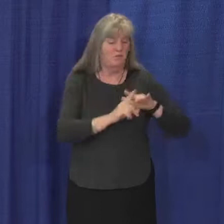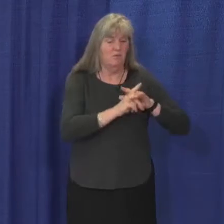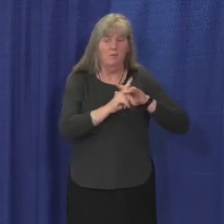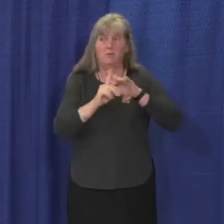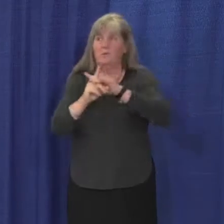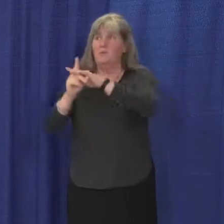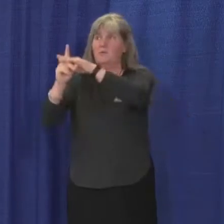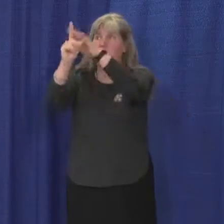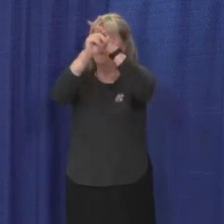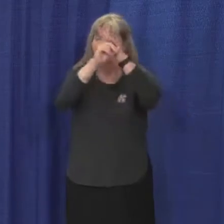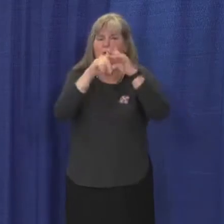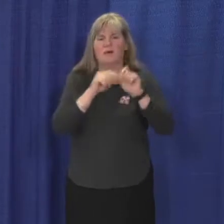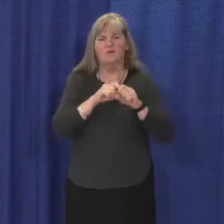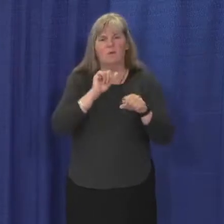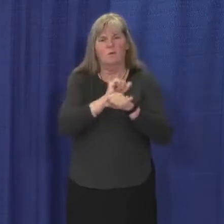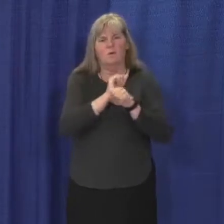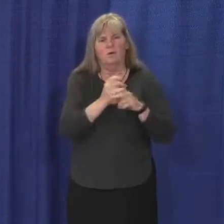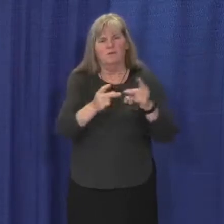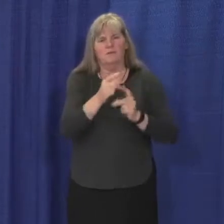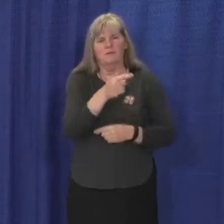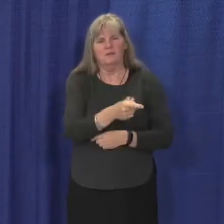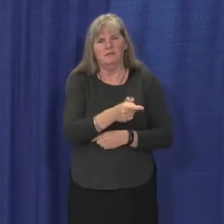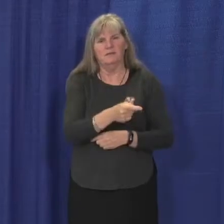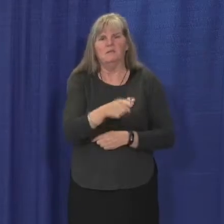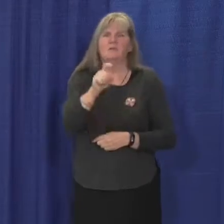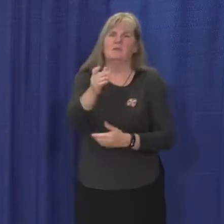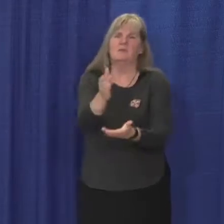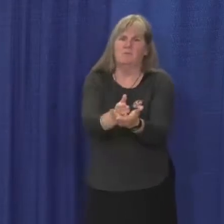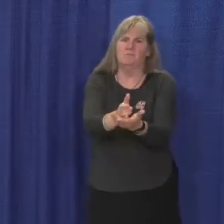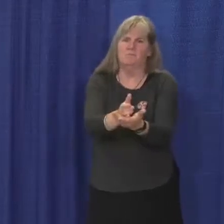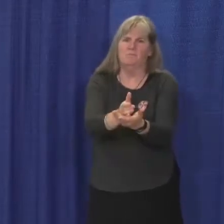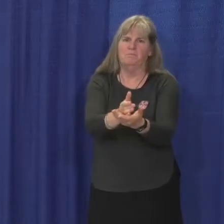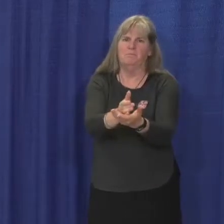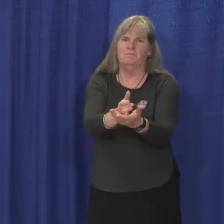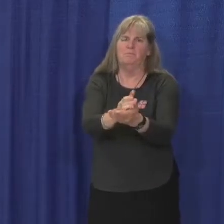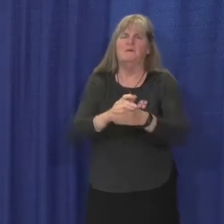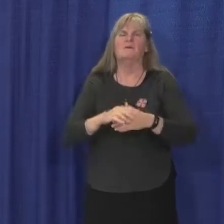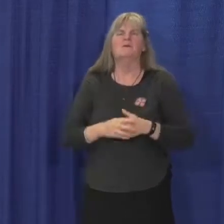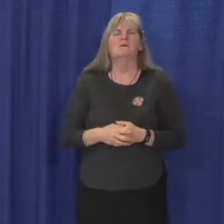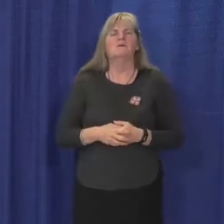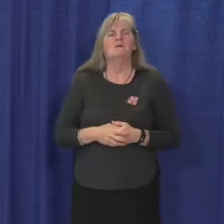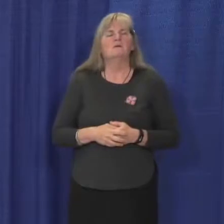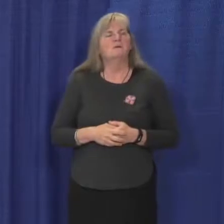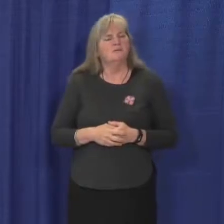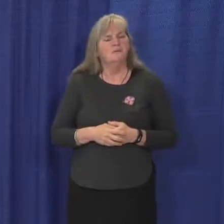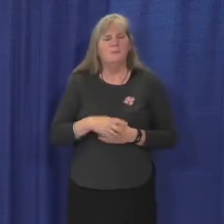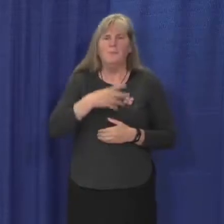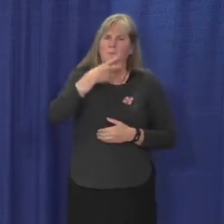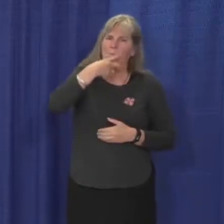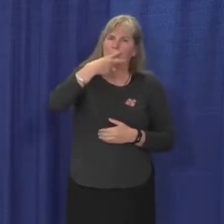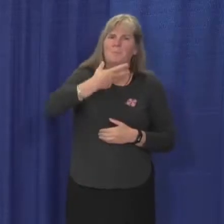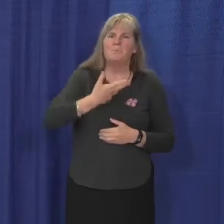in the communities and to show up in workplaces which need to stop.